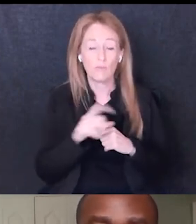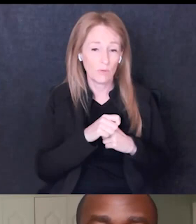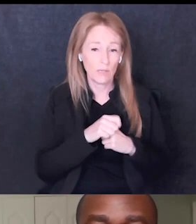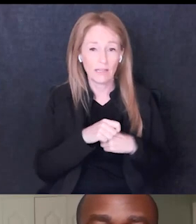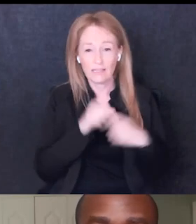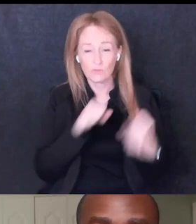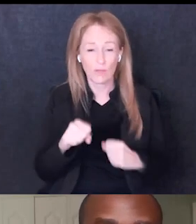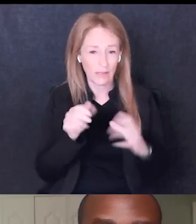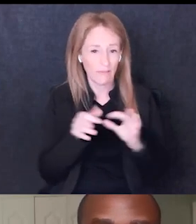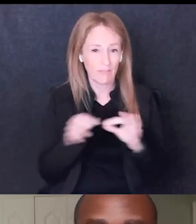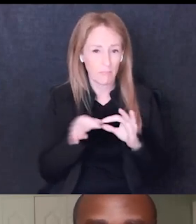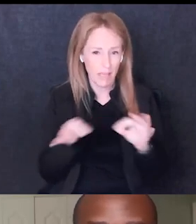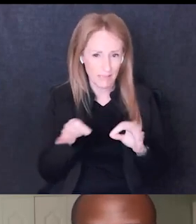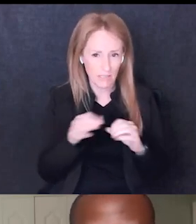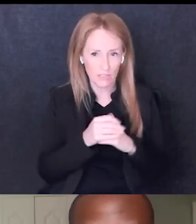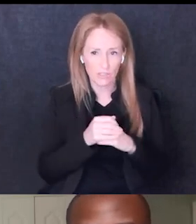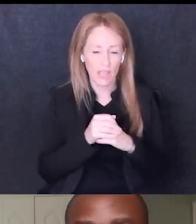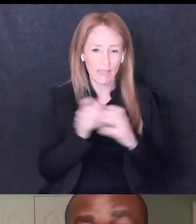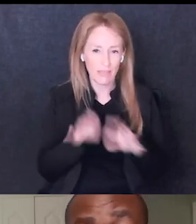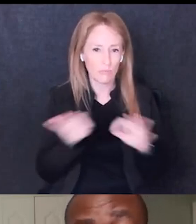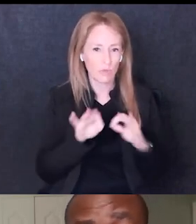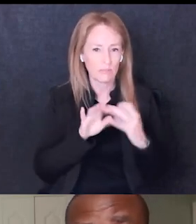THE IMPORTANCE OF REACHING OUT FOR HELP.